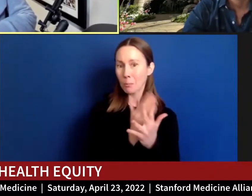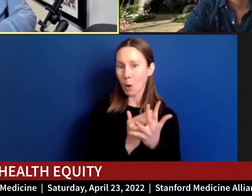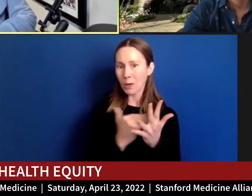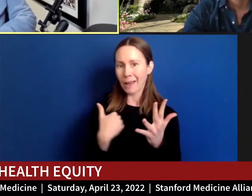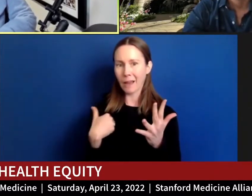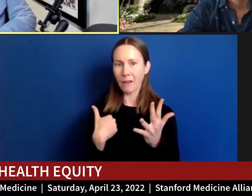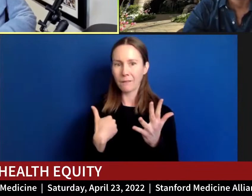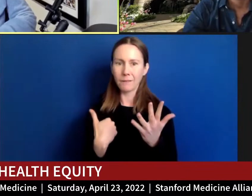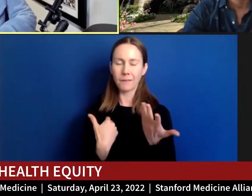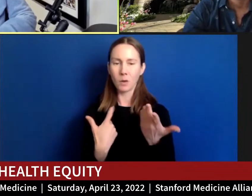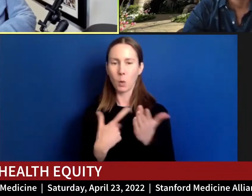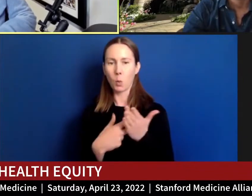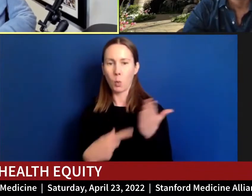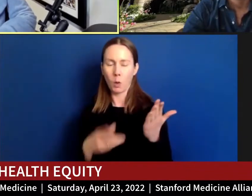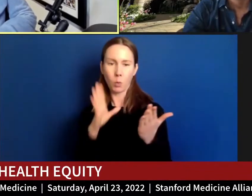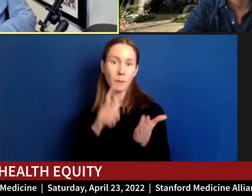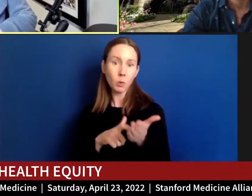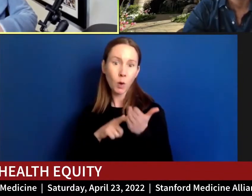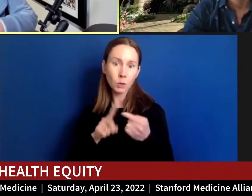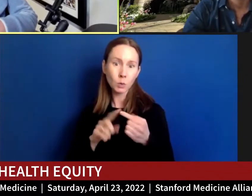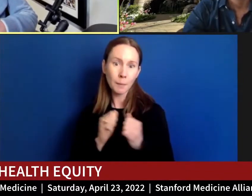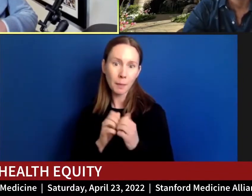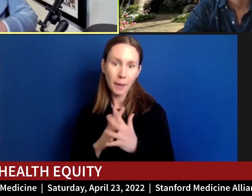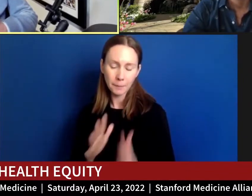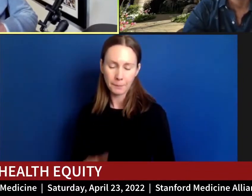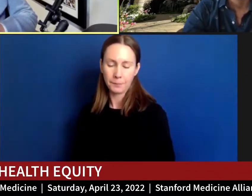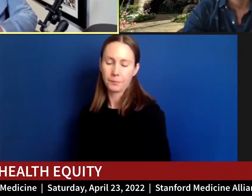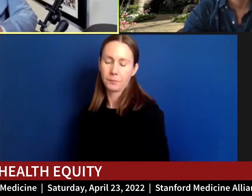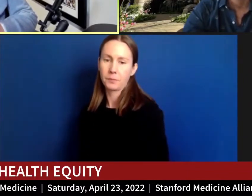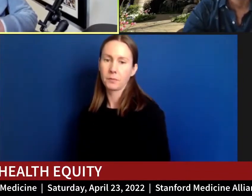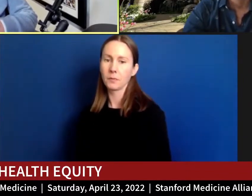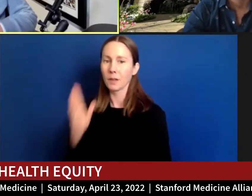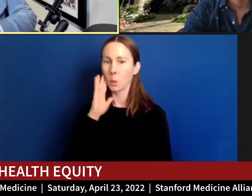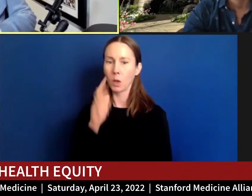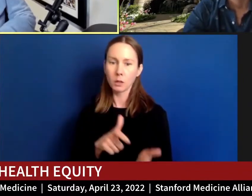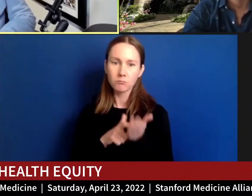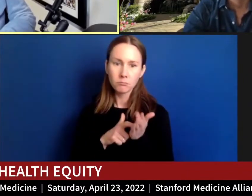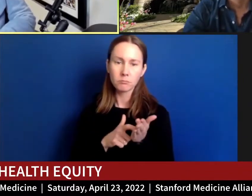to make—to implement it. It's going to take a combination of some administrative action